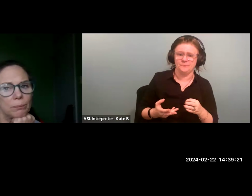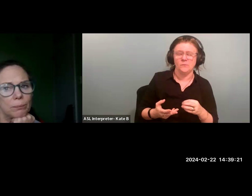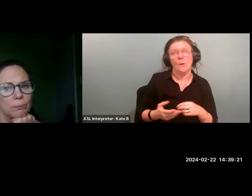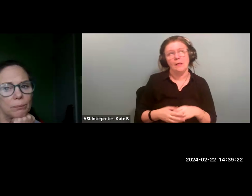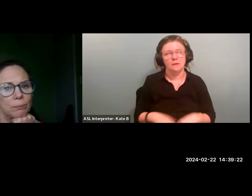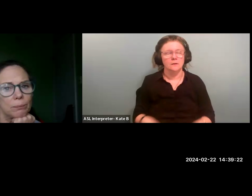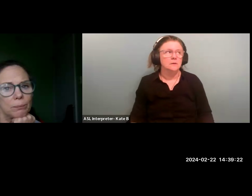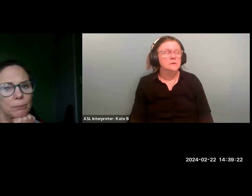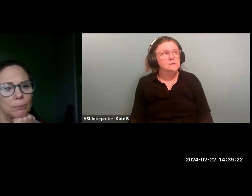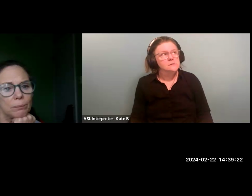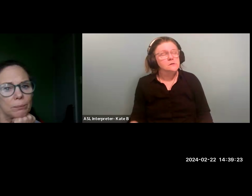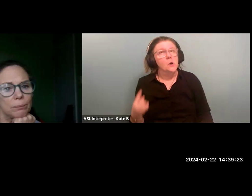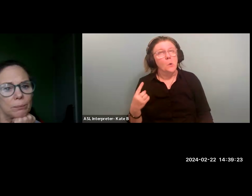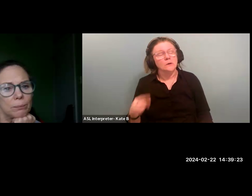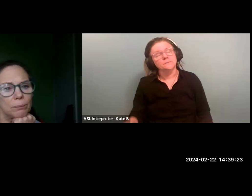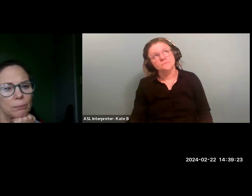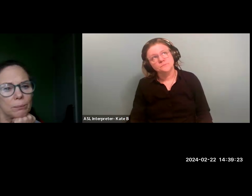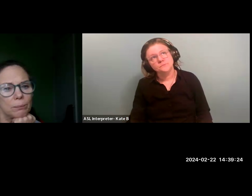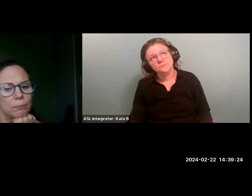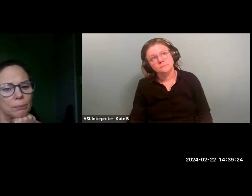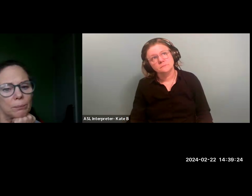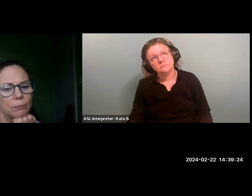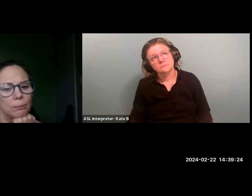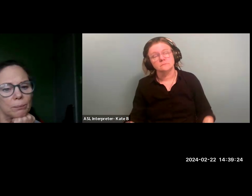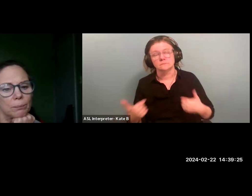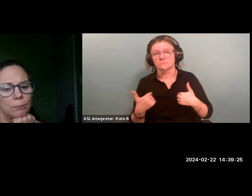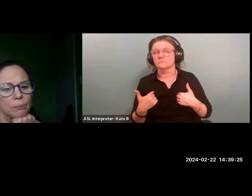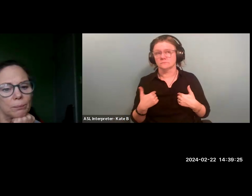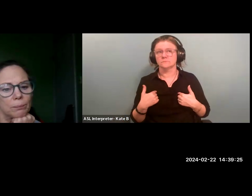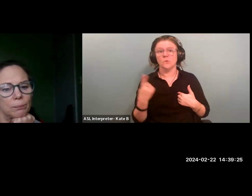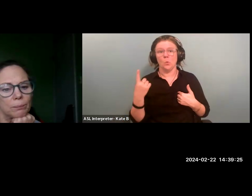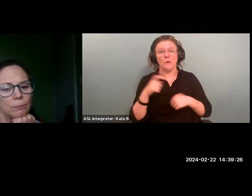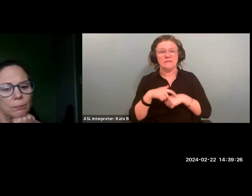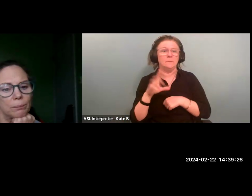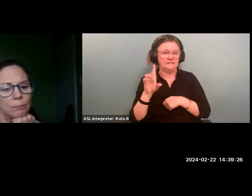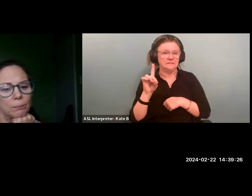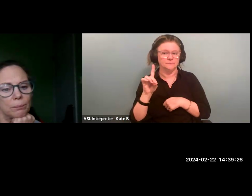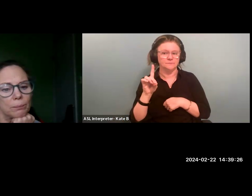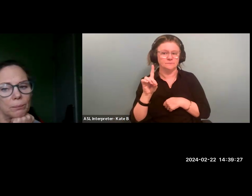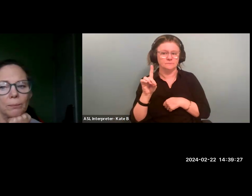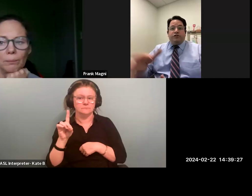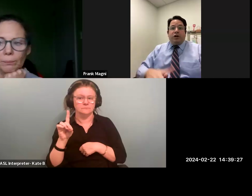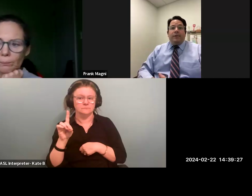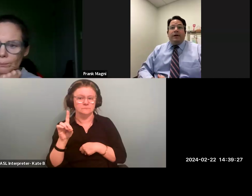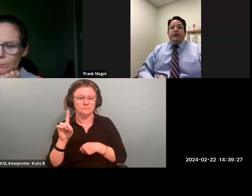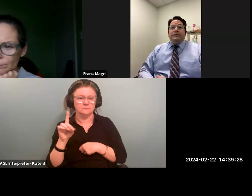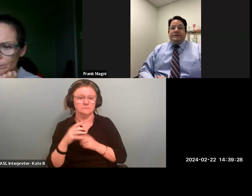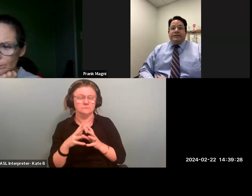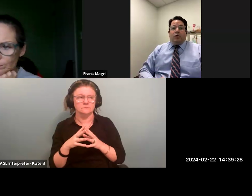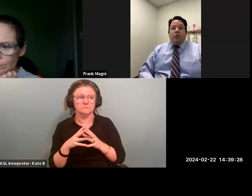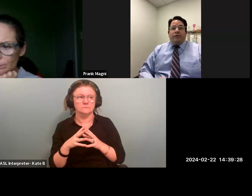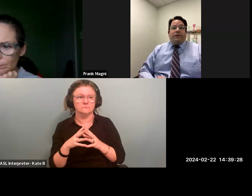I would think about would be and the only time that I have is when I know that I'm doing a legitimate deal